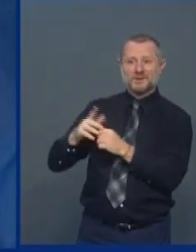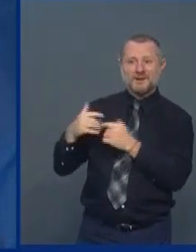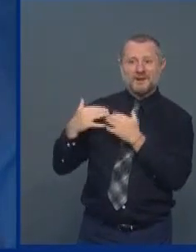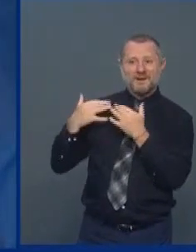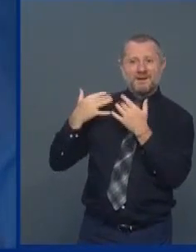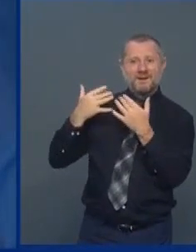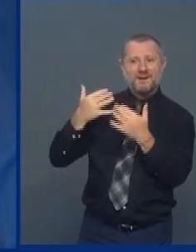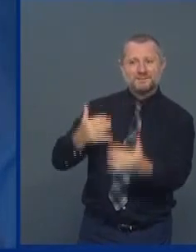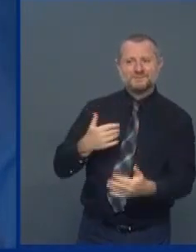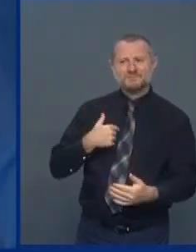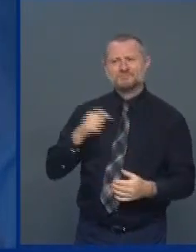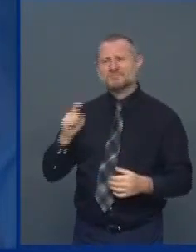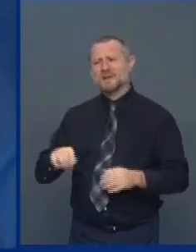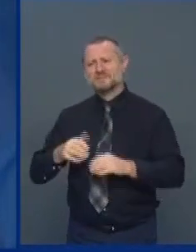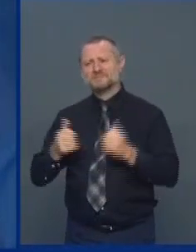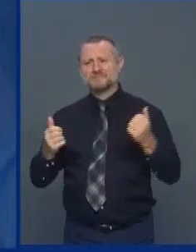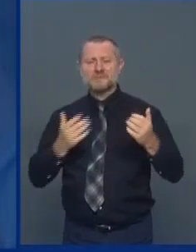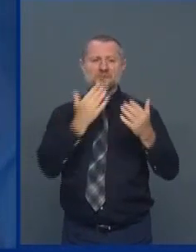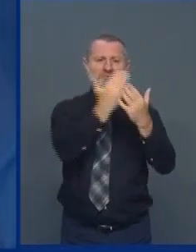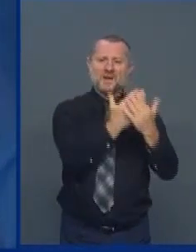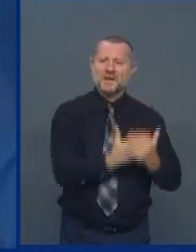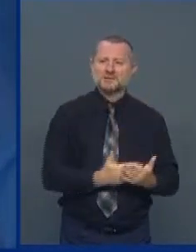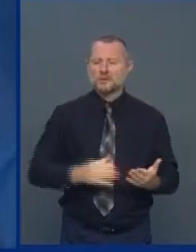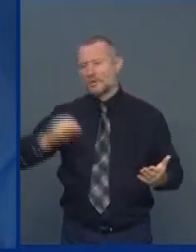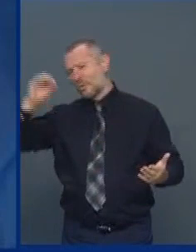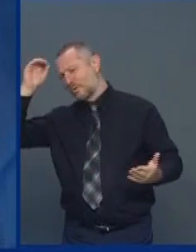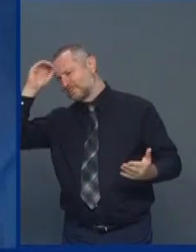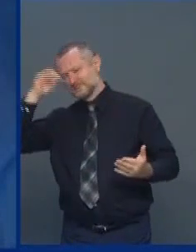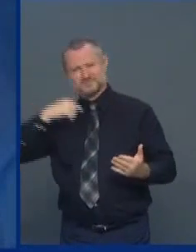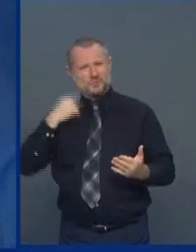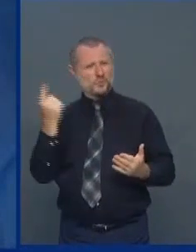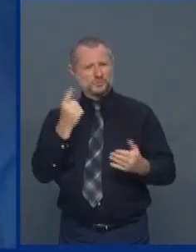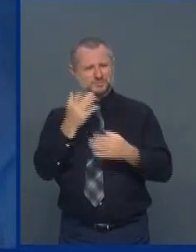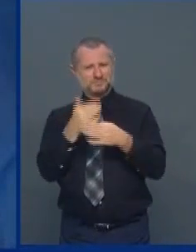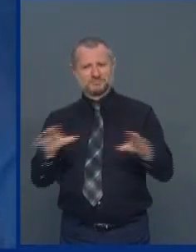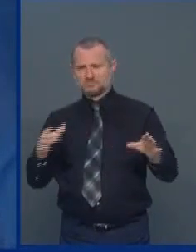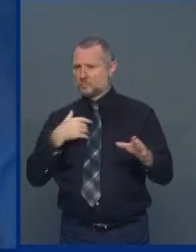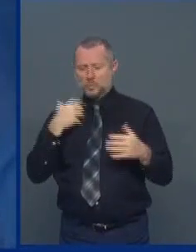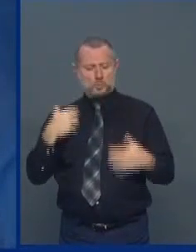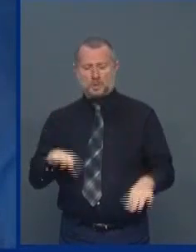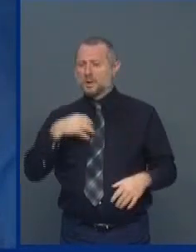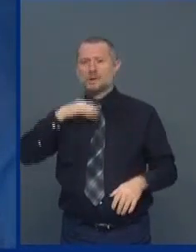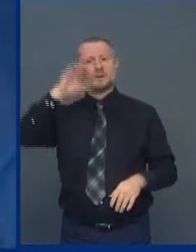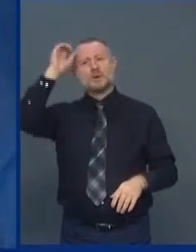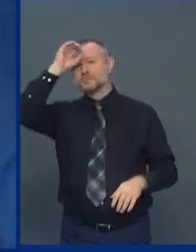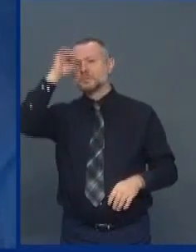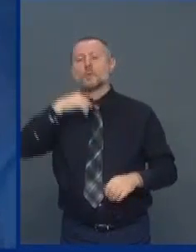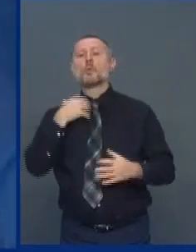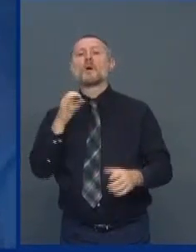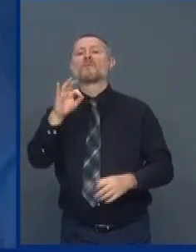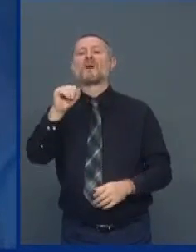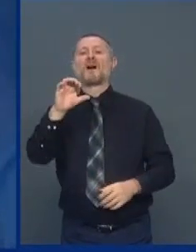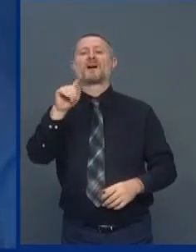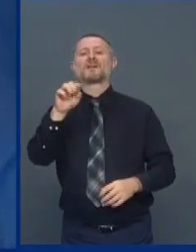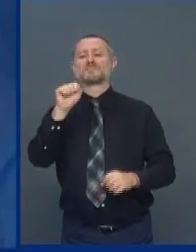THEY WANT THE FACTS. YOU KNOW WHAT THEY WANTED ALL THROUGH COVID, THEY WANTED FACTS.